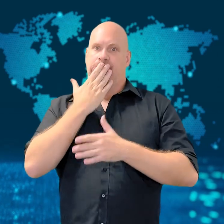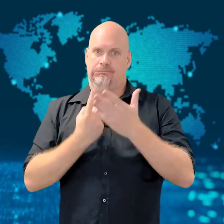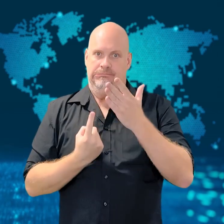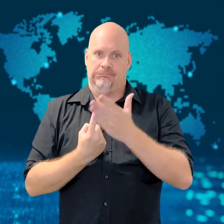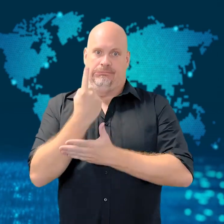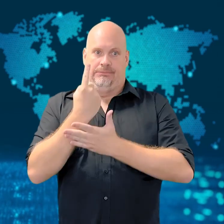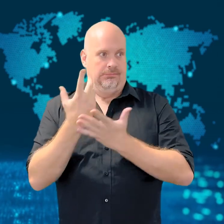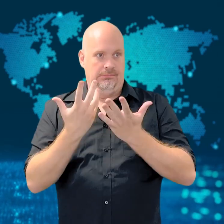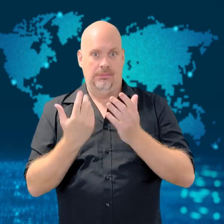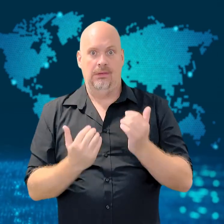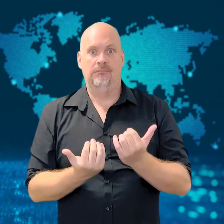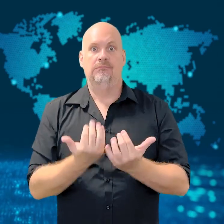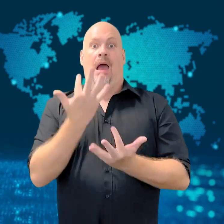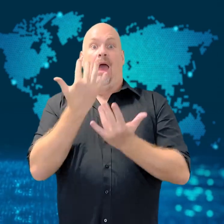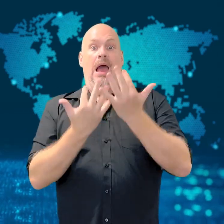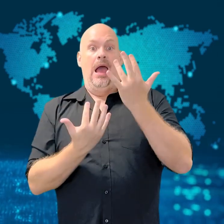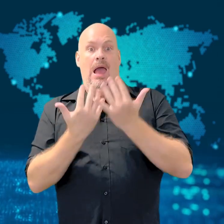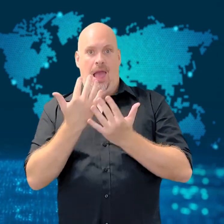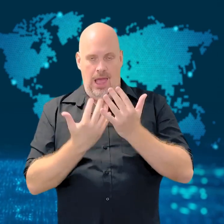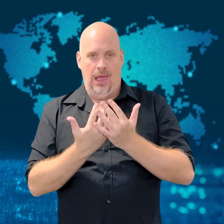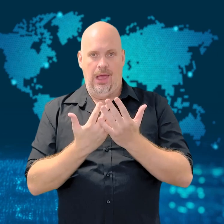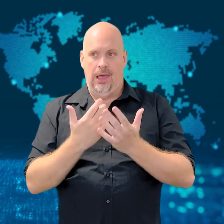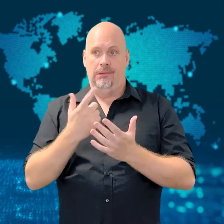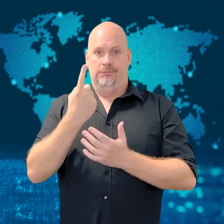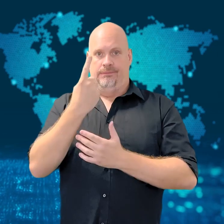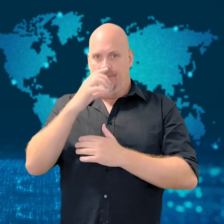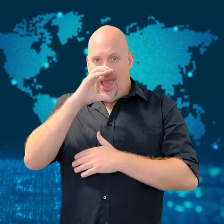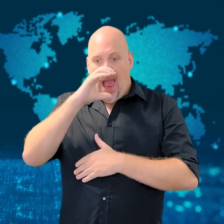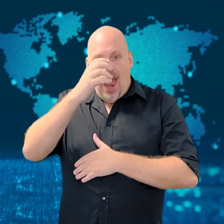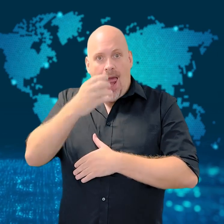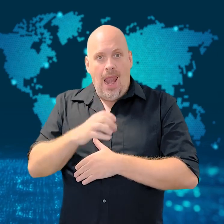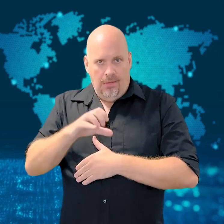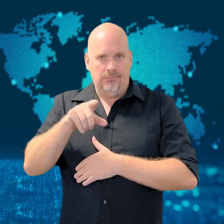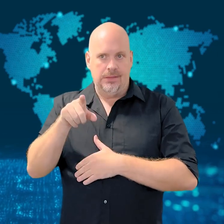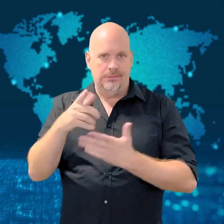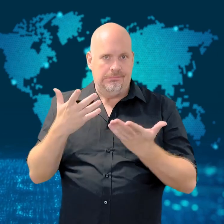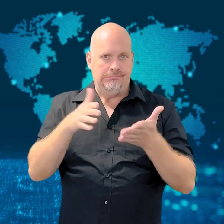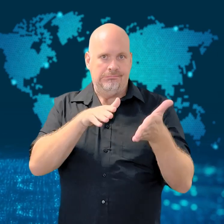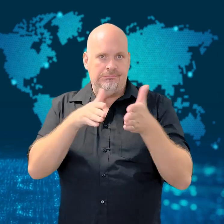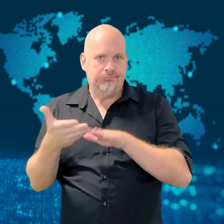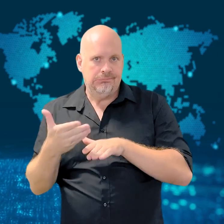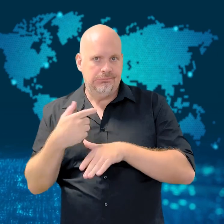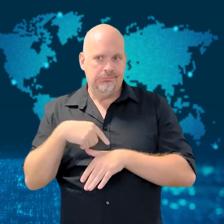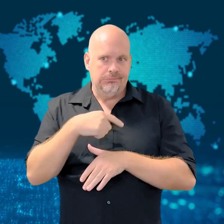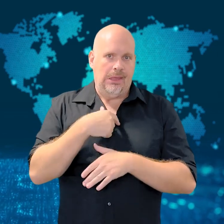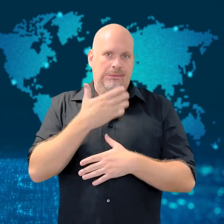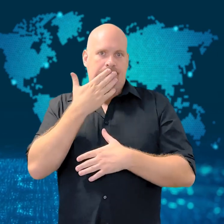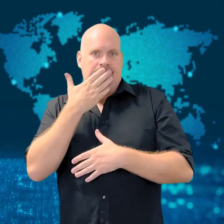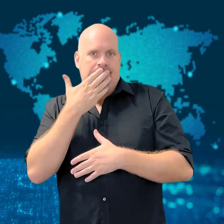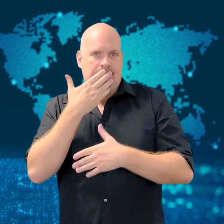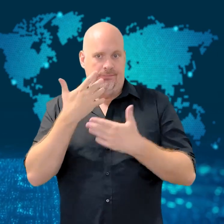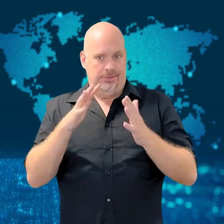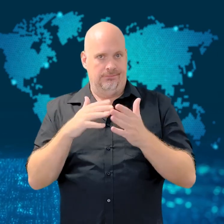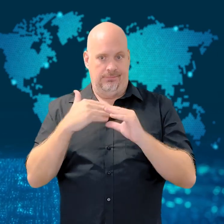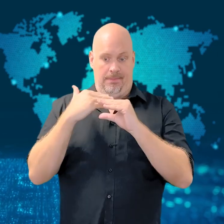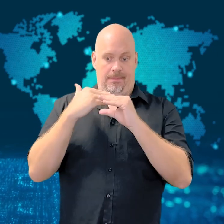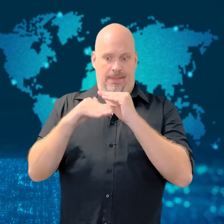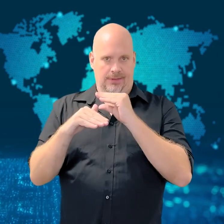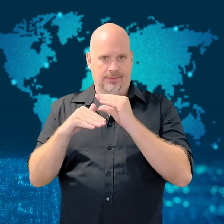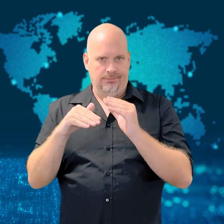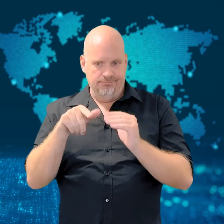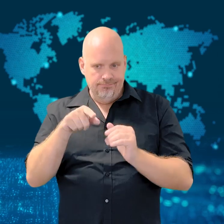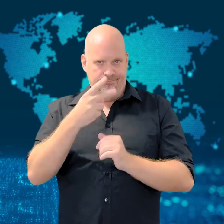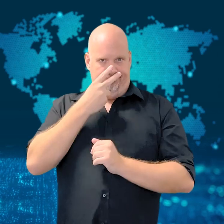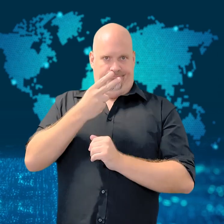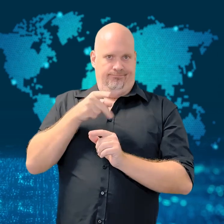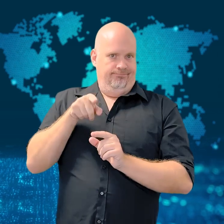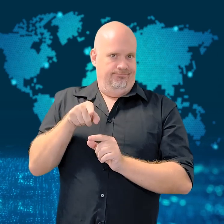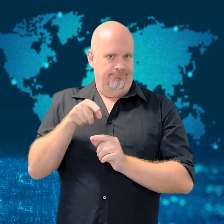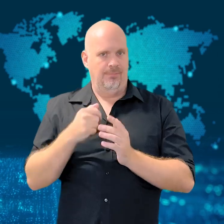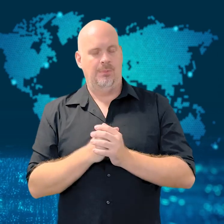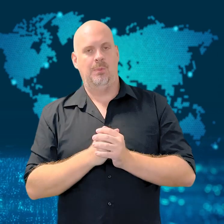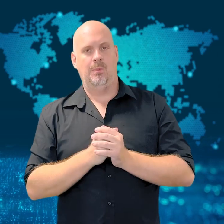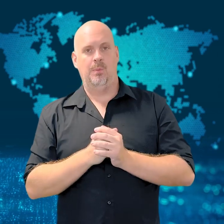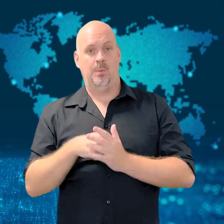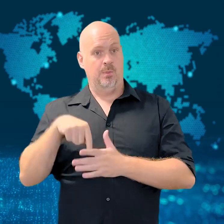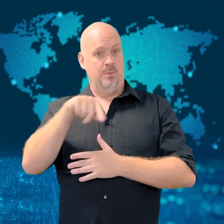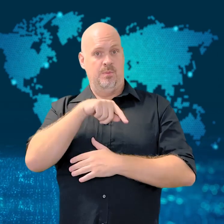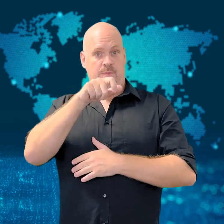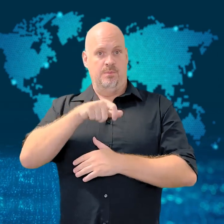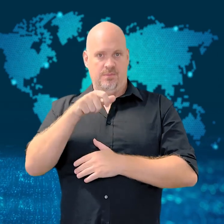Around the time of the fire, a British soldier sent a message that said